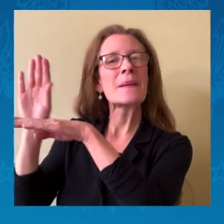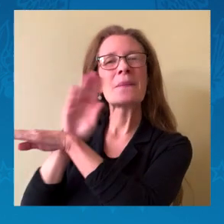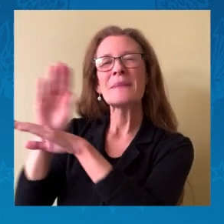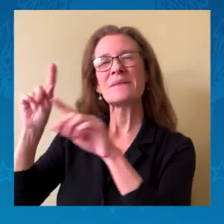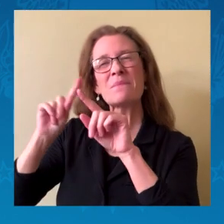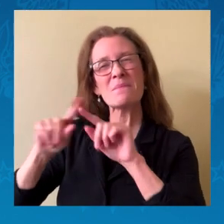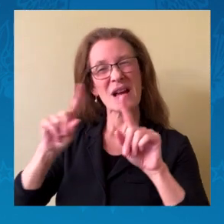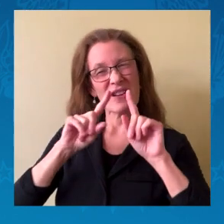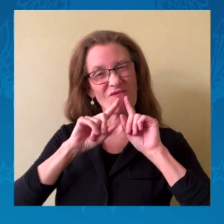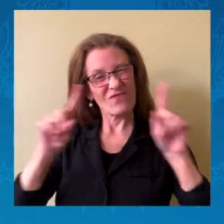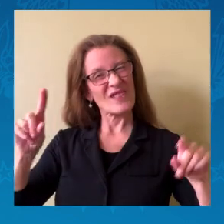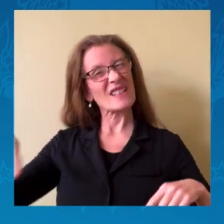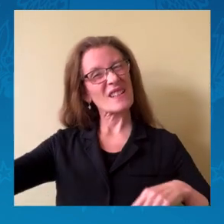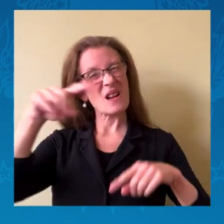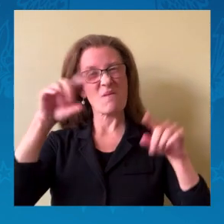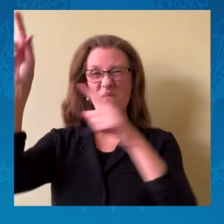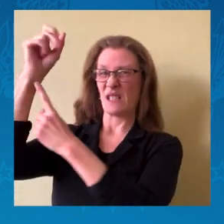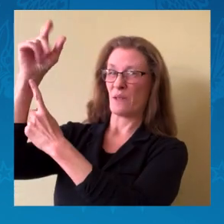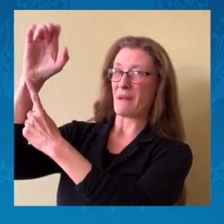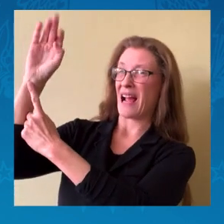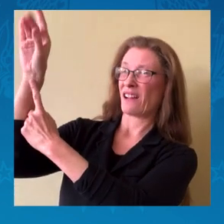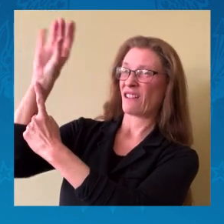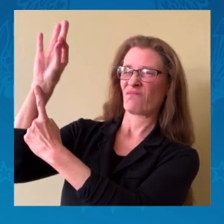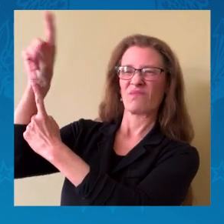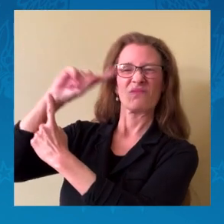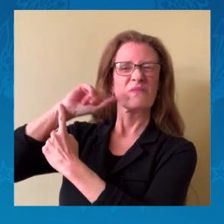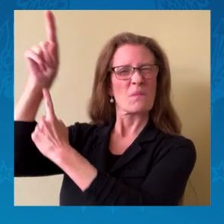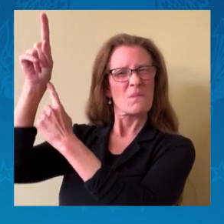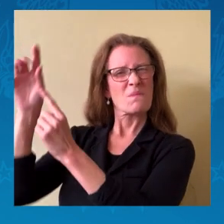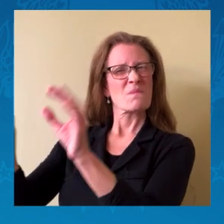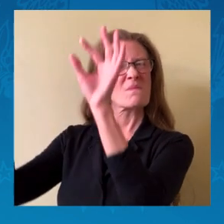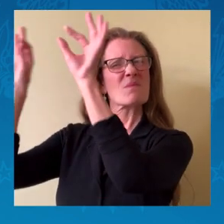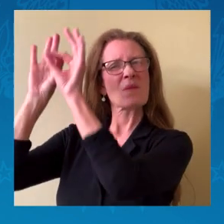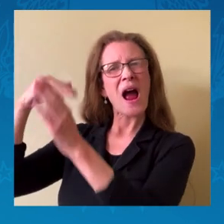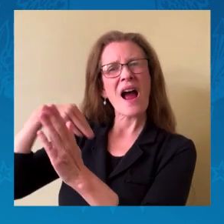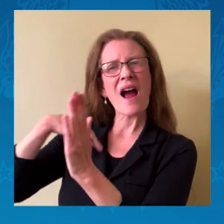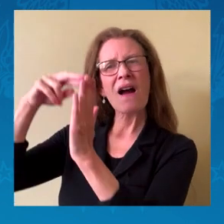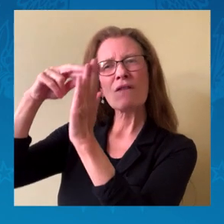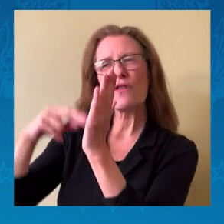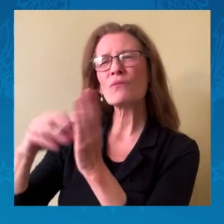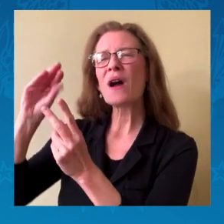particularly on the space economy and U.S. commercial space industry.